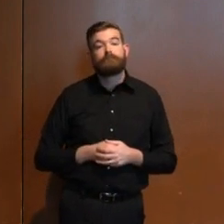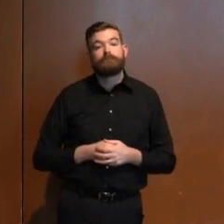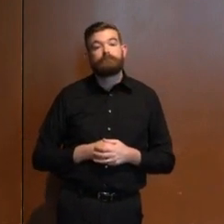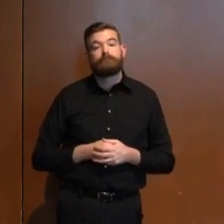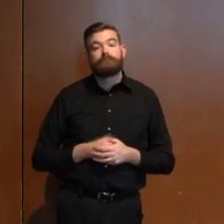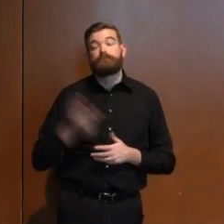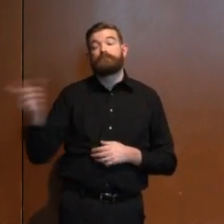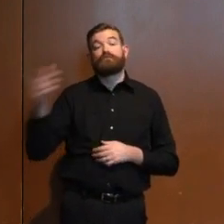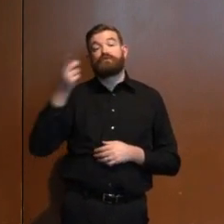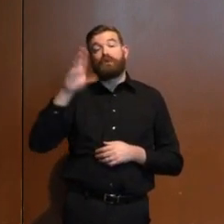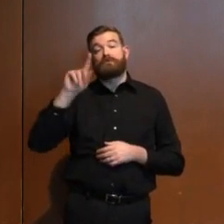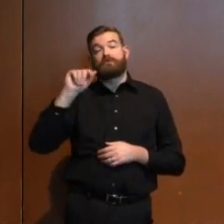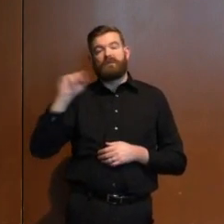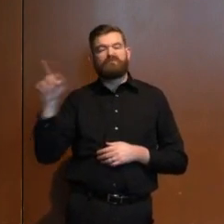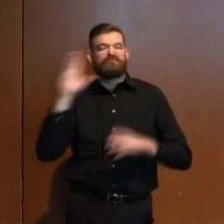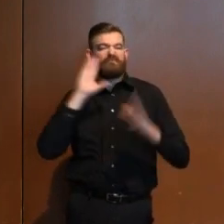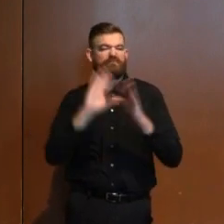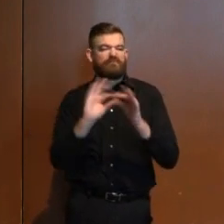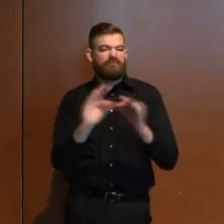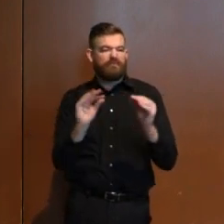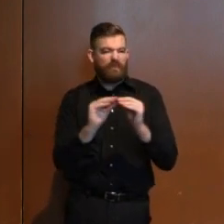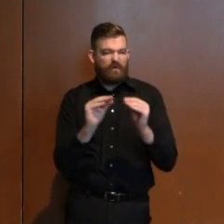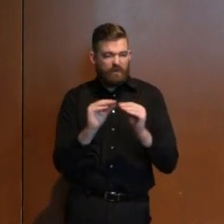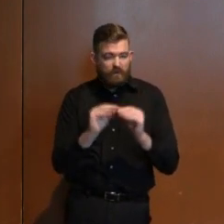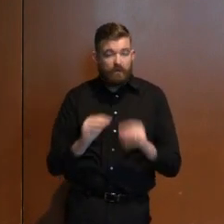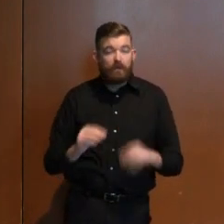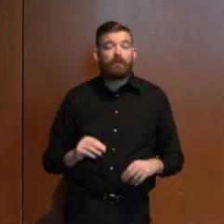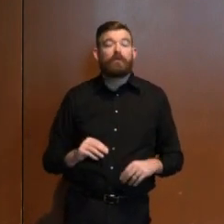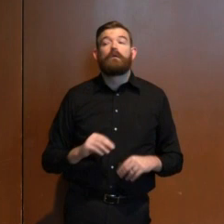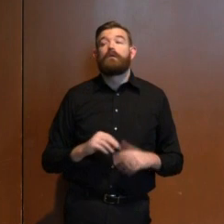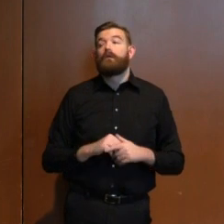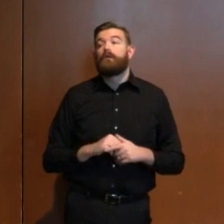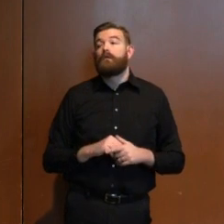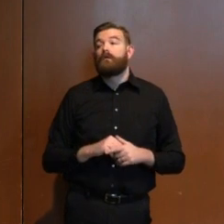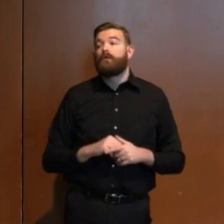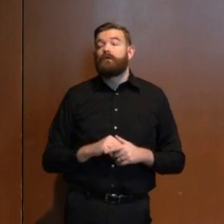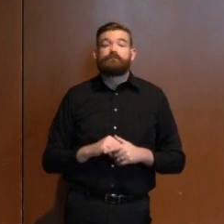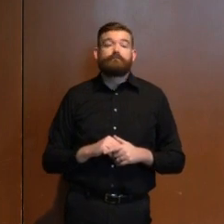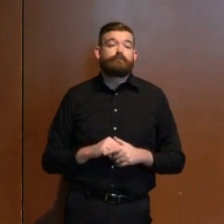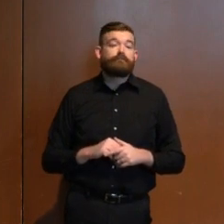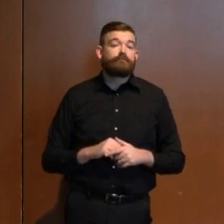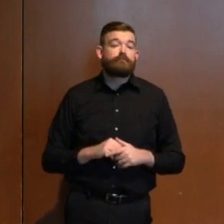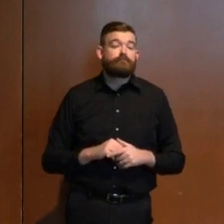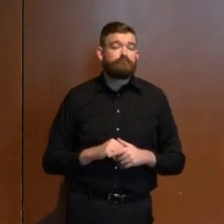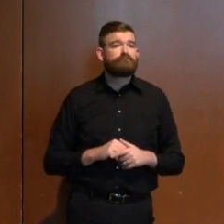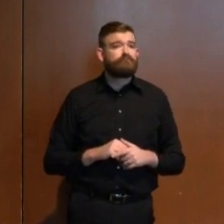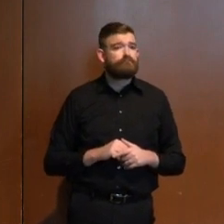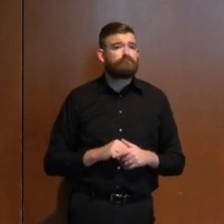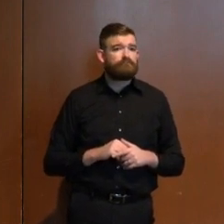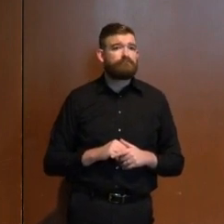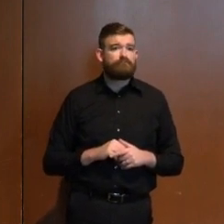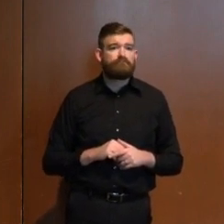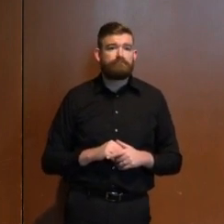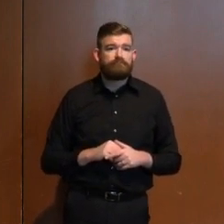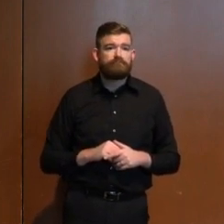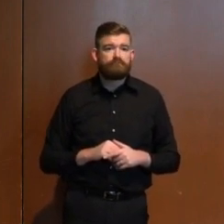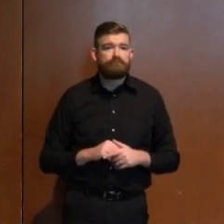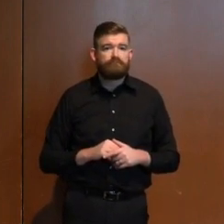THAT? THERE'S AN ENORMOUS AMOUNT AND CRISTINA KNOWS MORE ABOUT THIS.